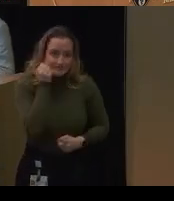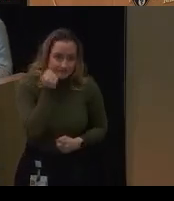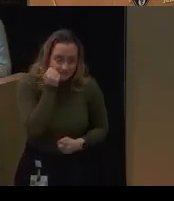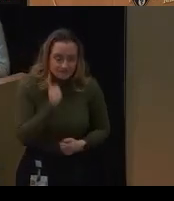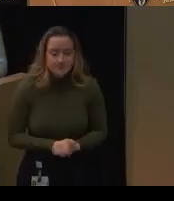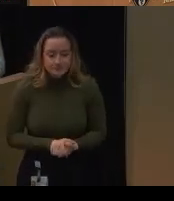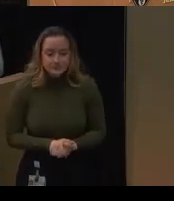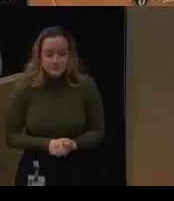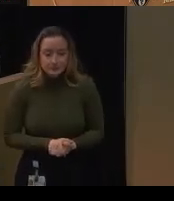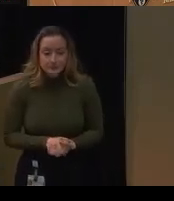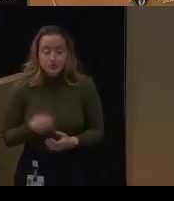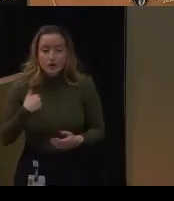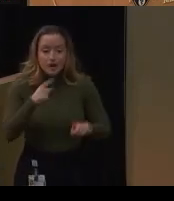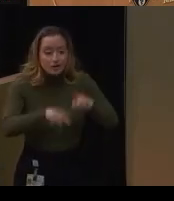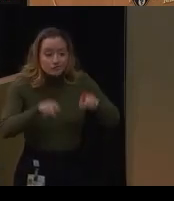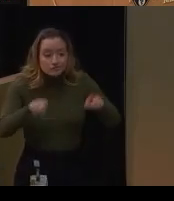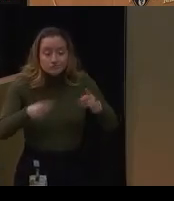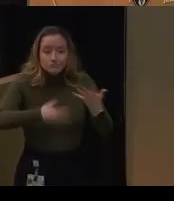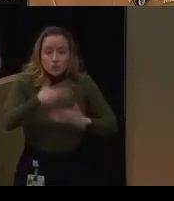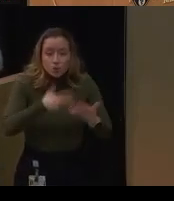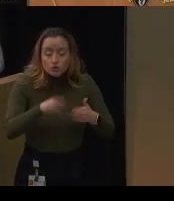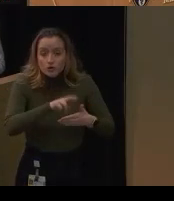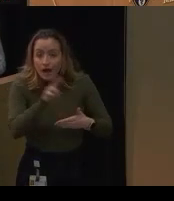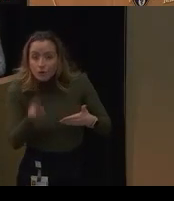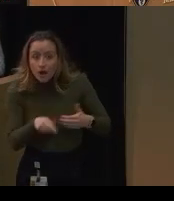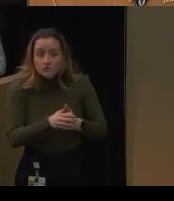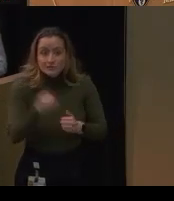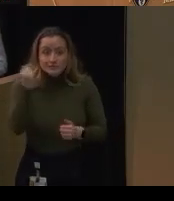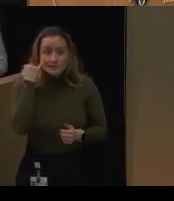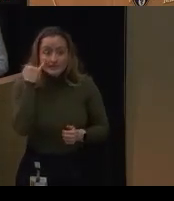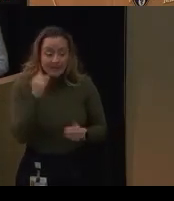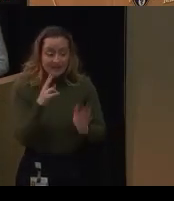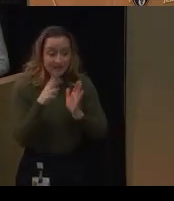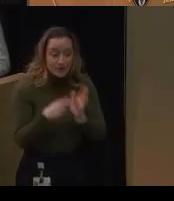variety of social outcomes compared to reading non-fiction or no engaging in no pleasure reading